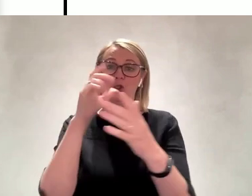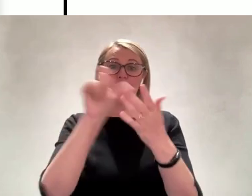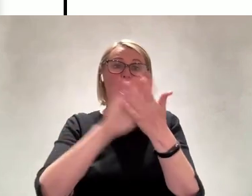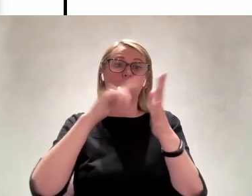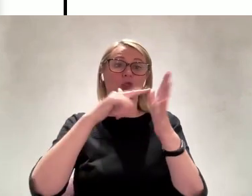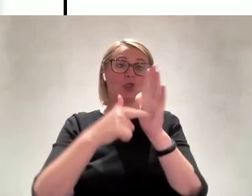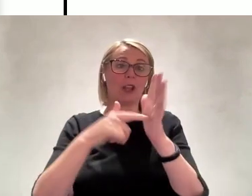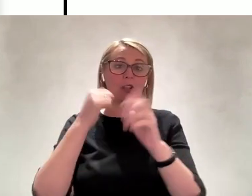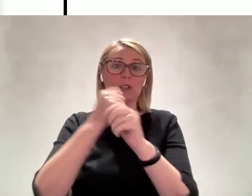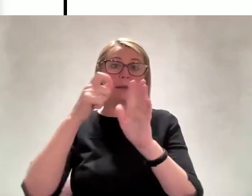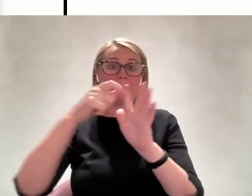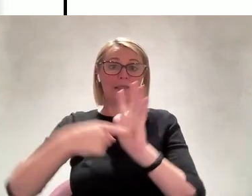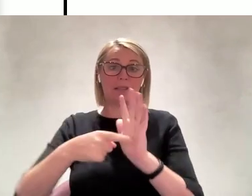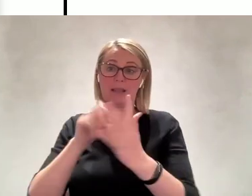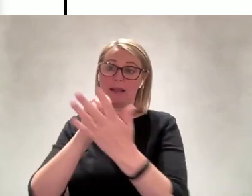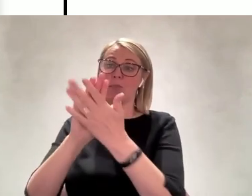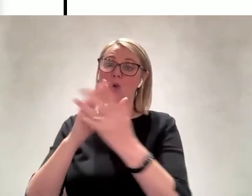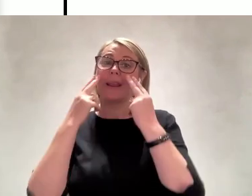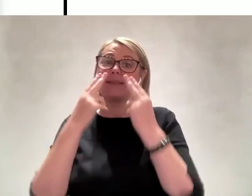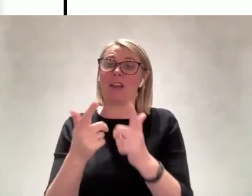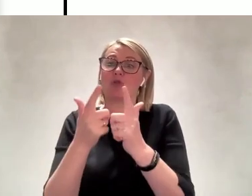ChatGPT and putting it in a natural language prompt.